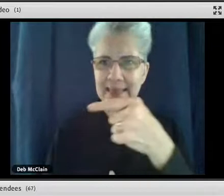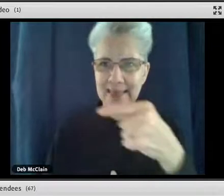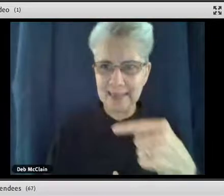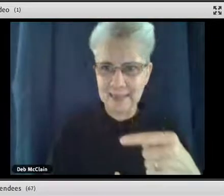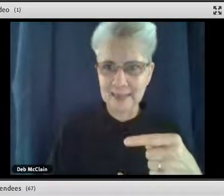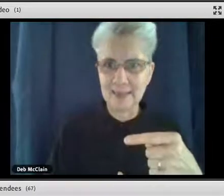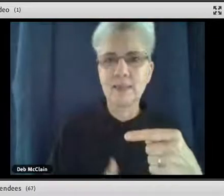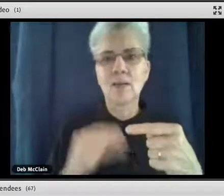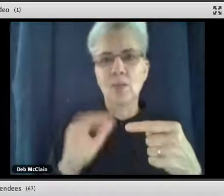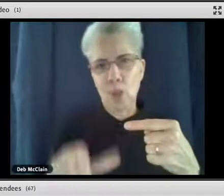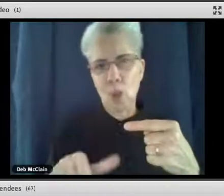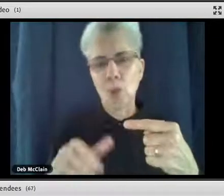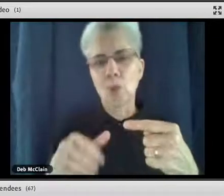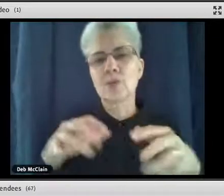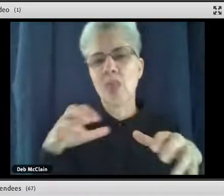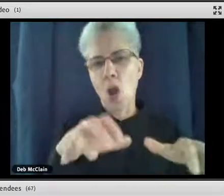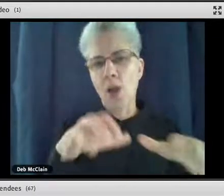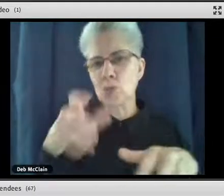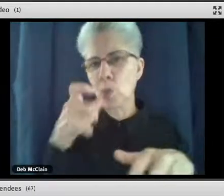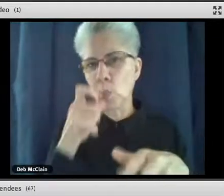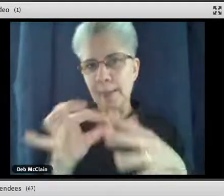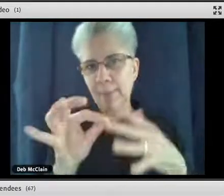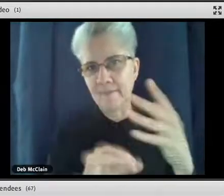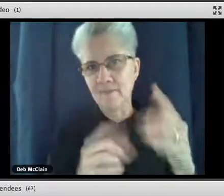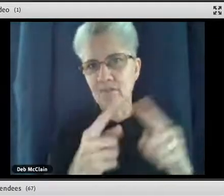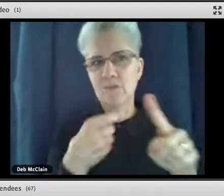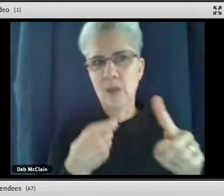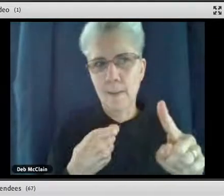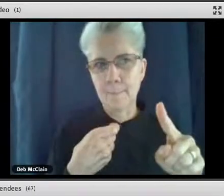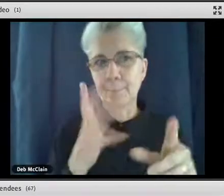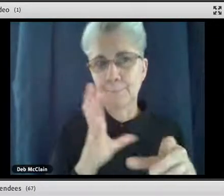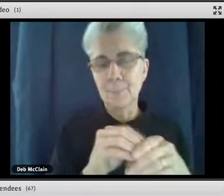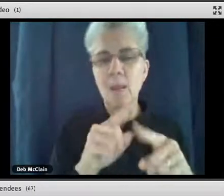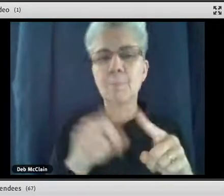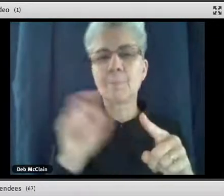there's the list of the various audiences